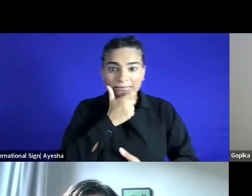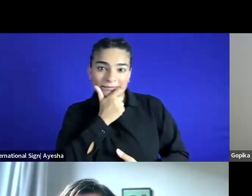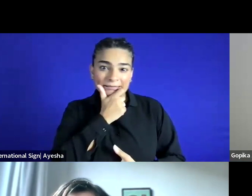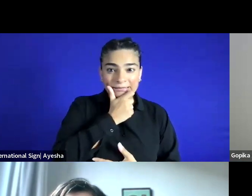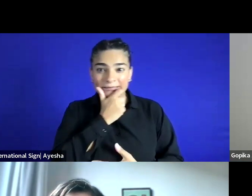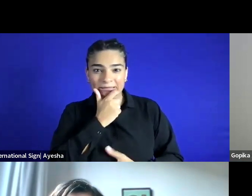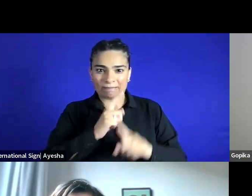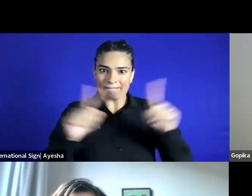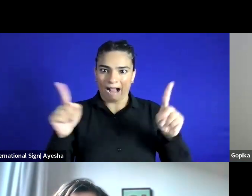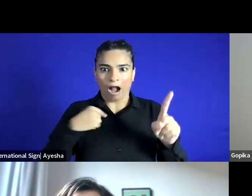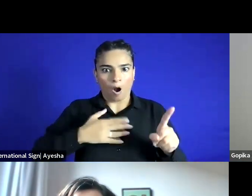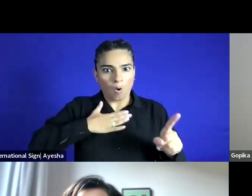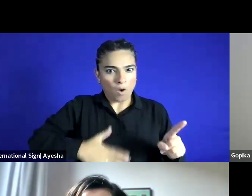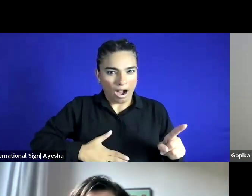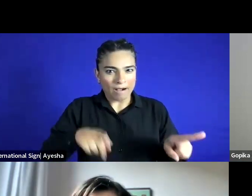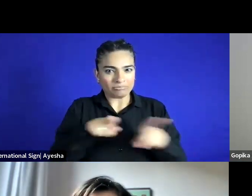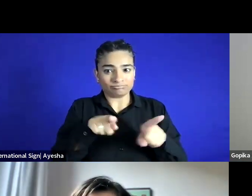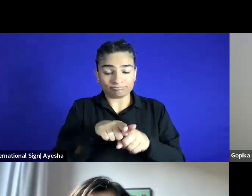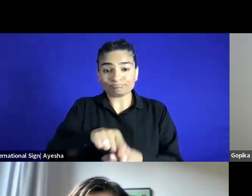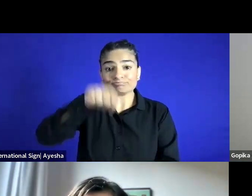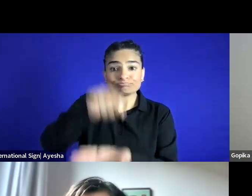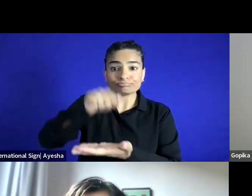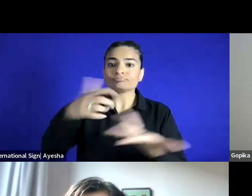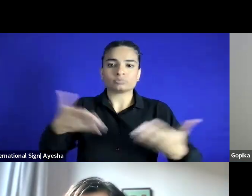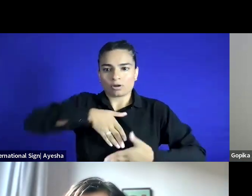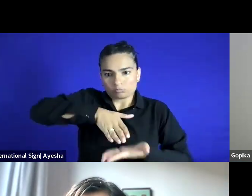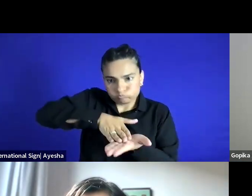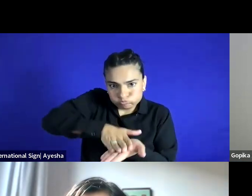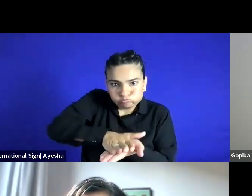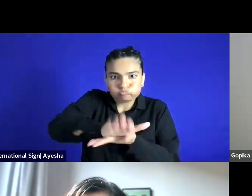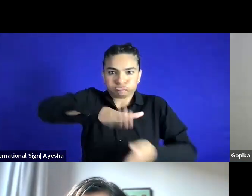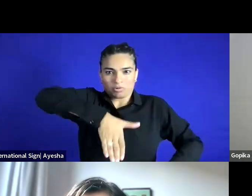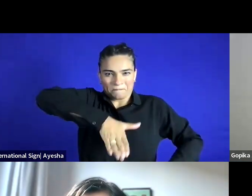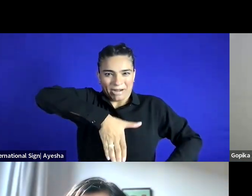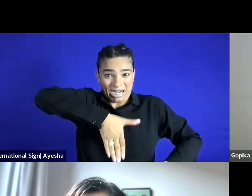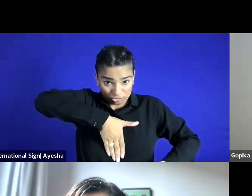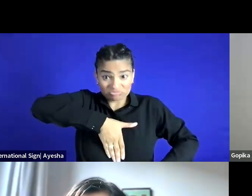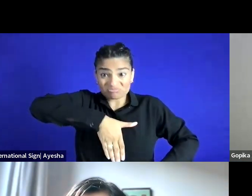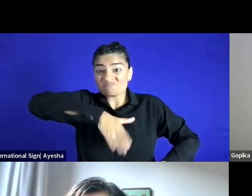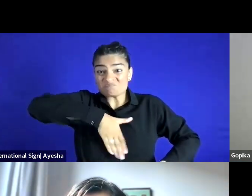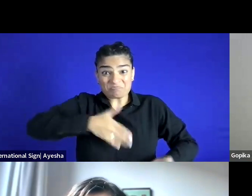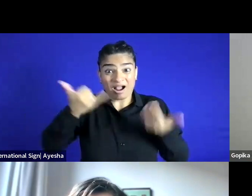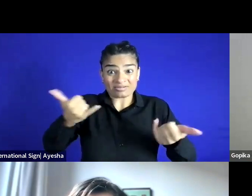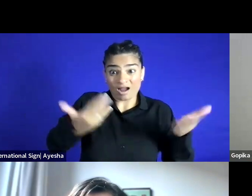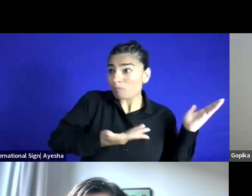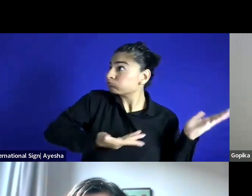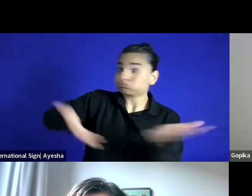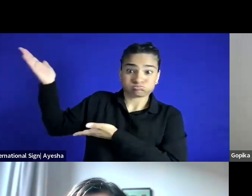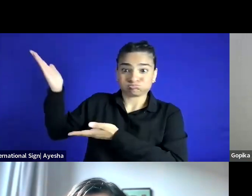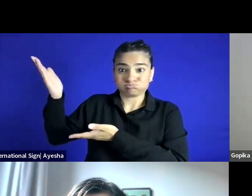So the badges, all of your badges are going into production today. So, shout out to our communications team.